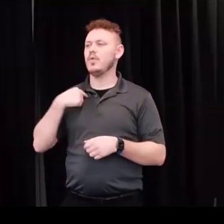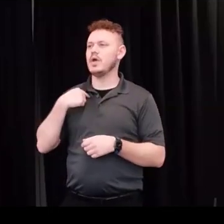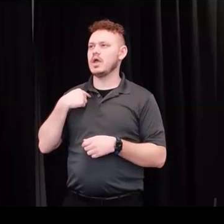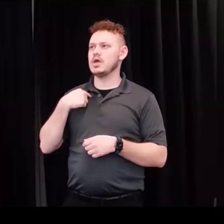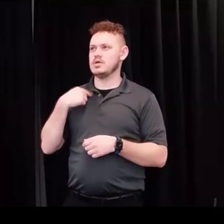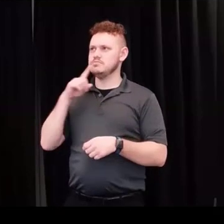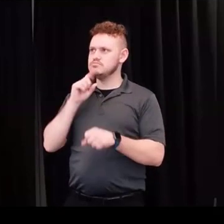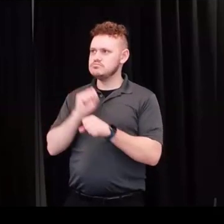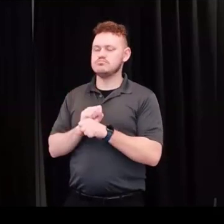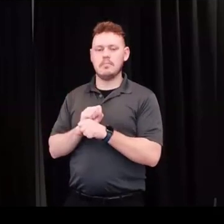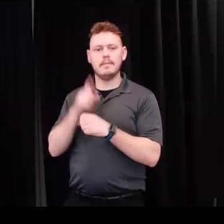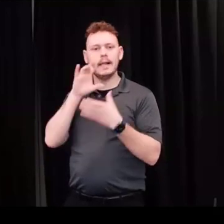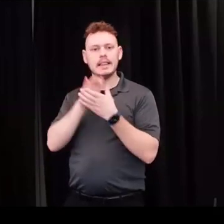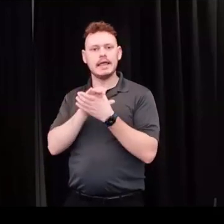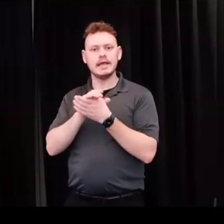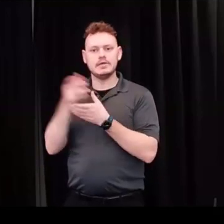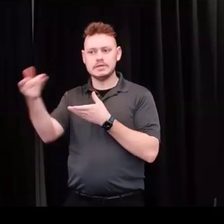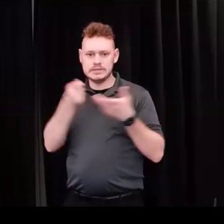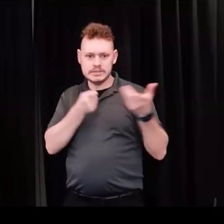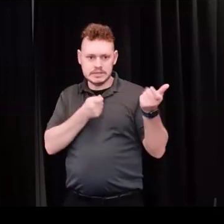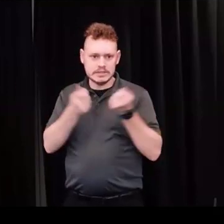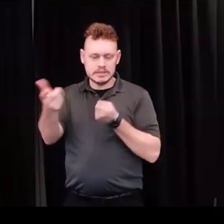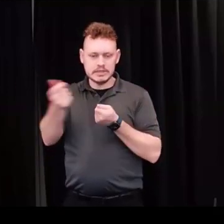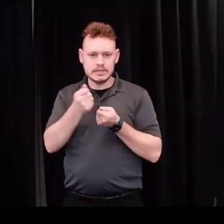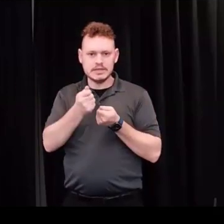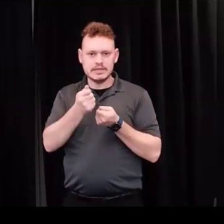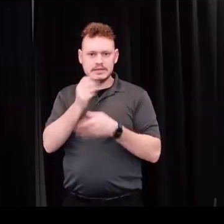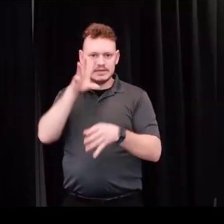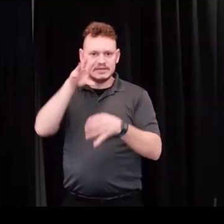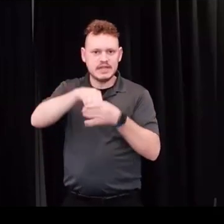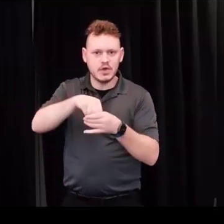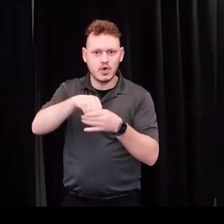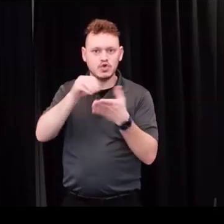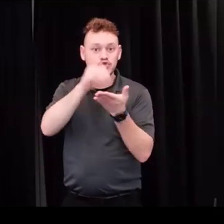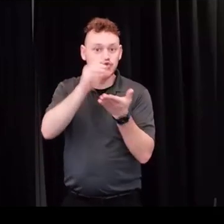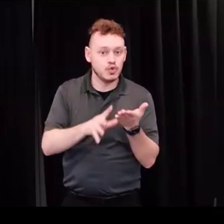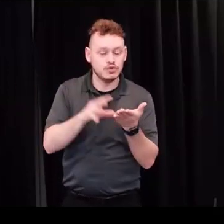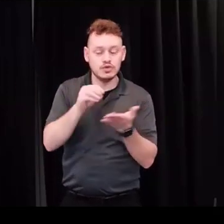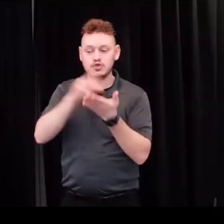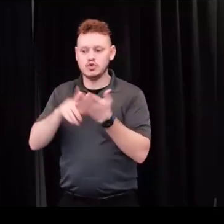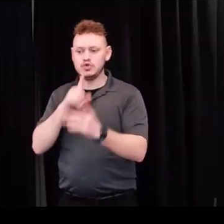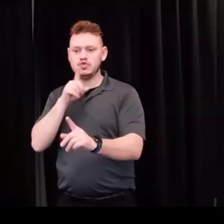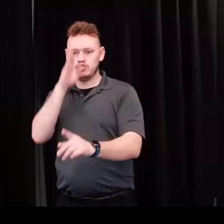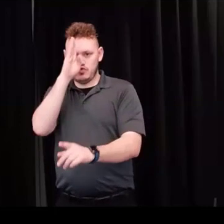bringing in stakeholder students and students who were directly impacted by the work that we were